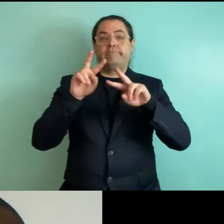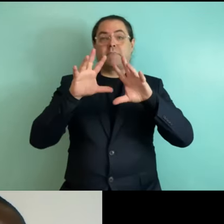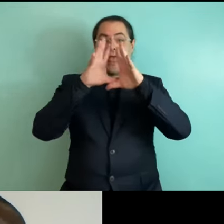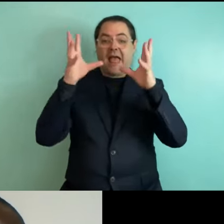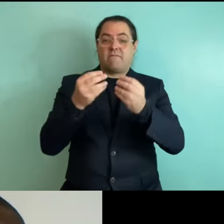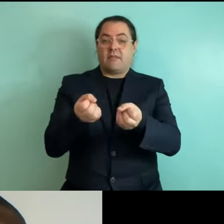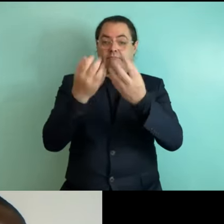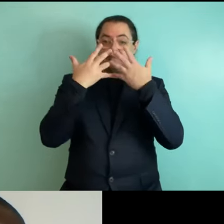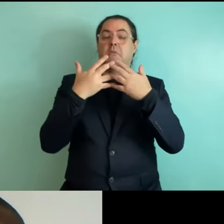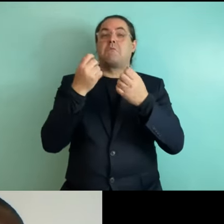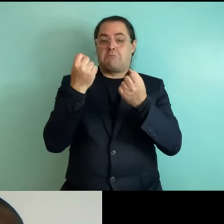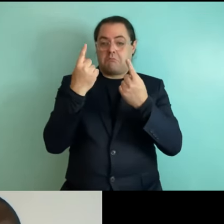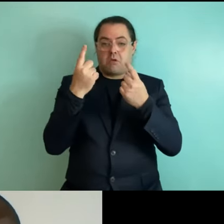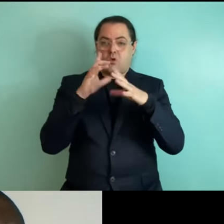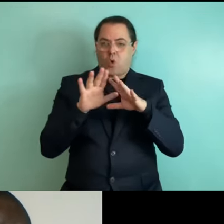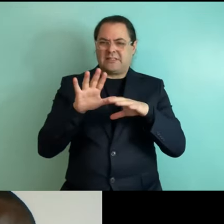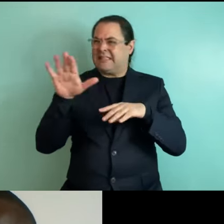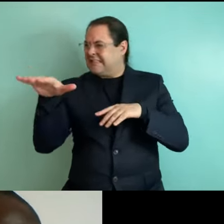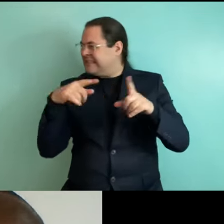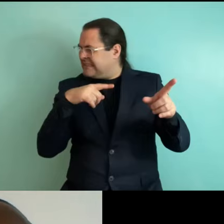one. 11:10:56 Trying to ask the other so what happens